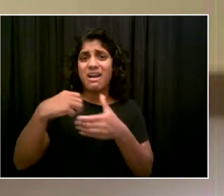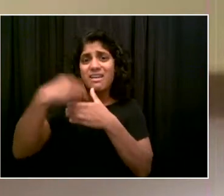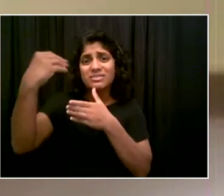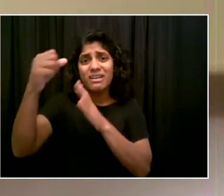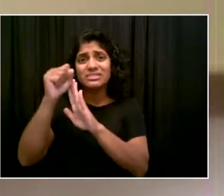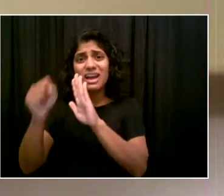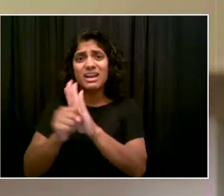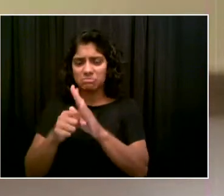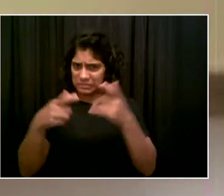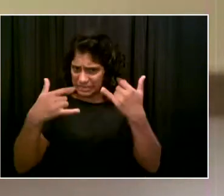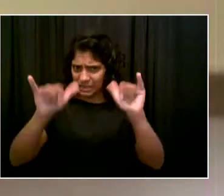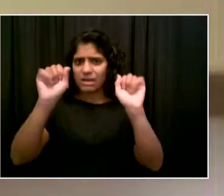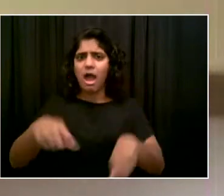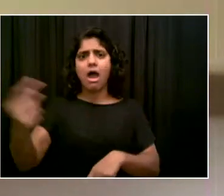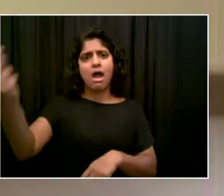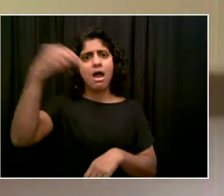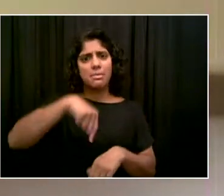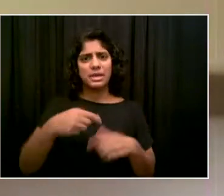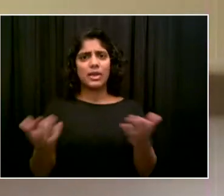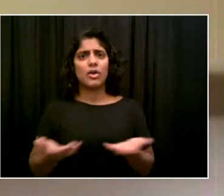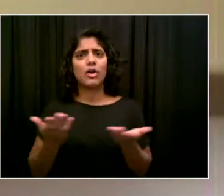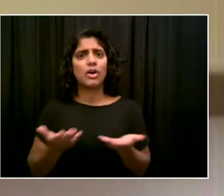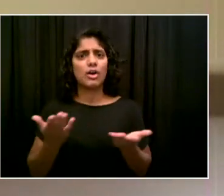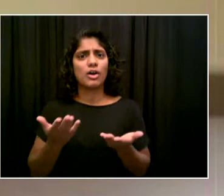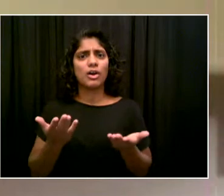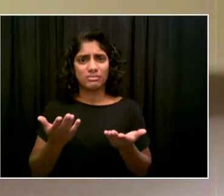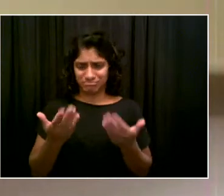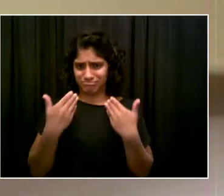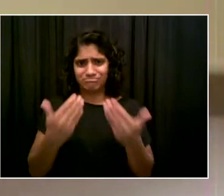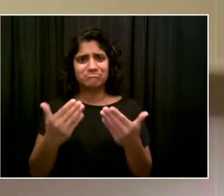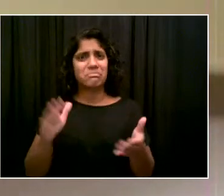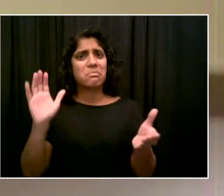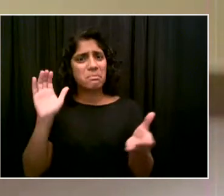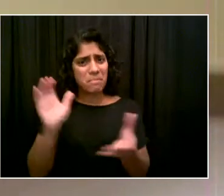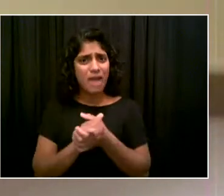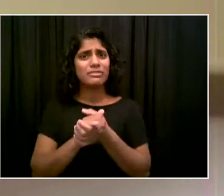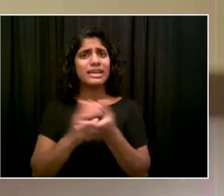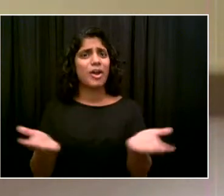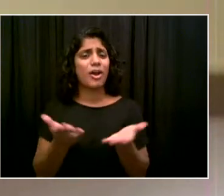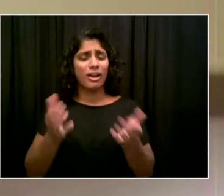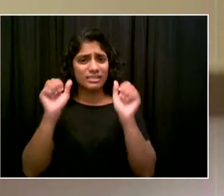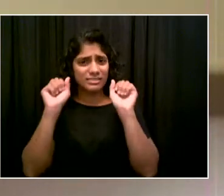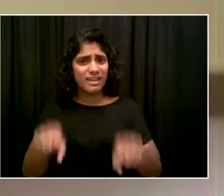PEOPLE CAN COME TO NEW YORK, THEY CAN BOOK THEIR HOTEL ROOM, HAVE A HONEYMOON AND GET MARRIED IN NEW YORK CITY FINALLY ONCE